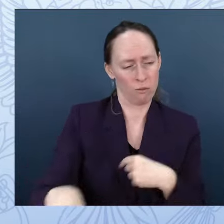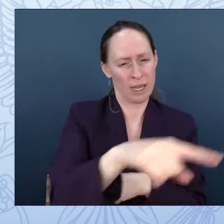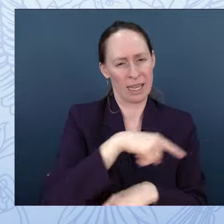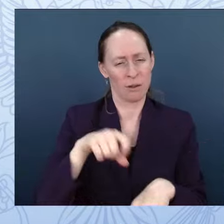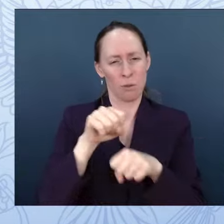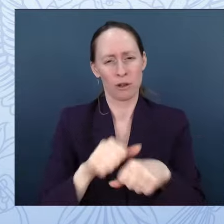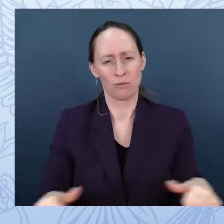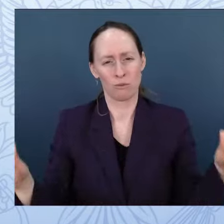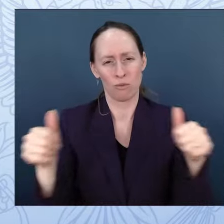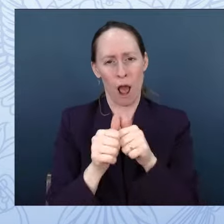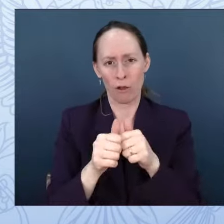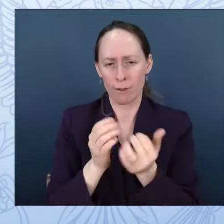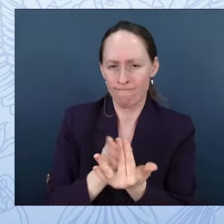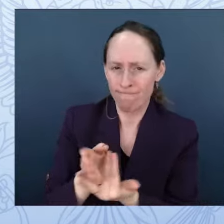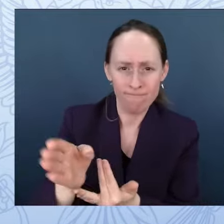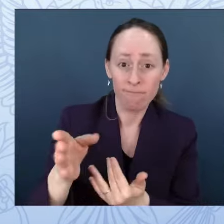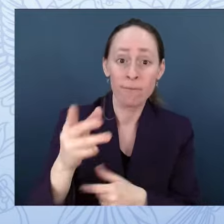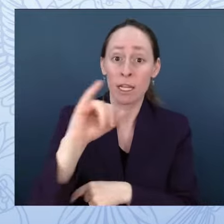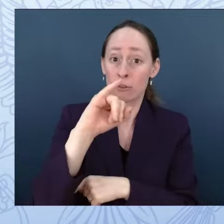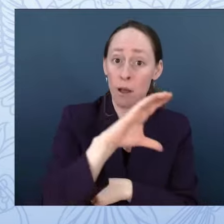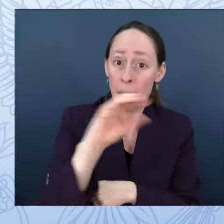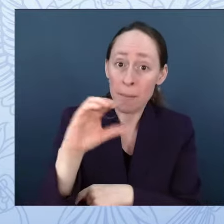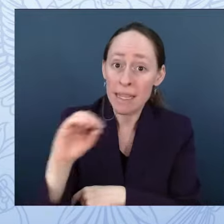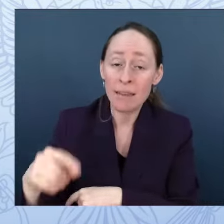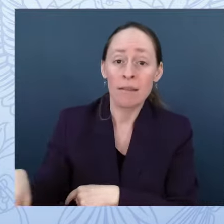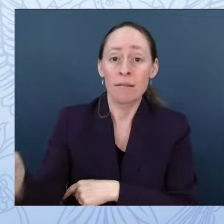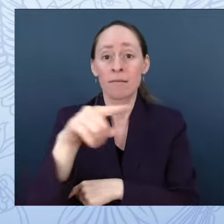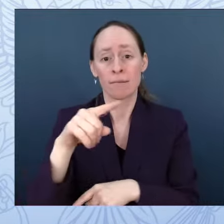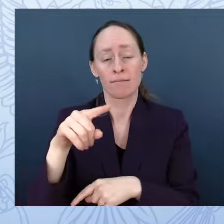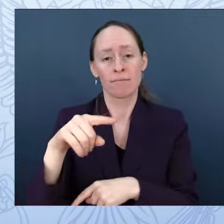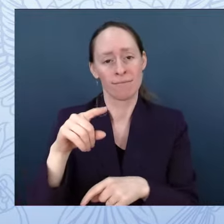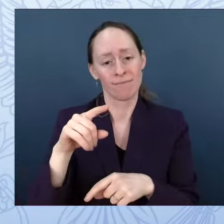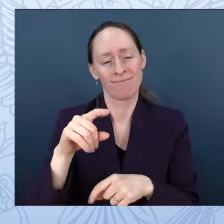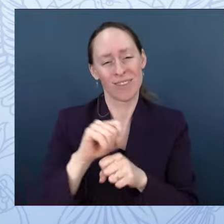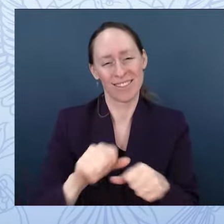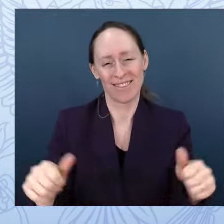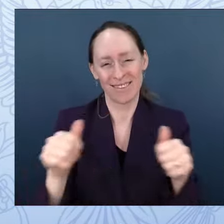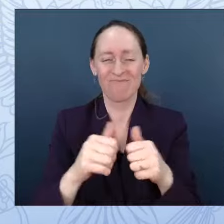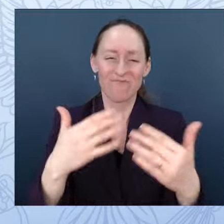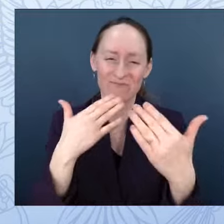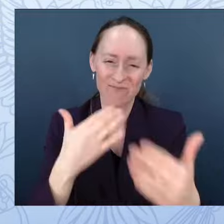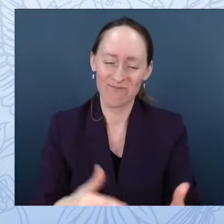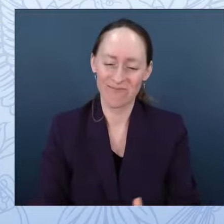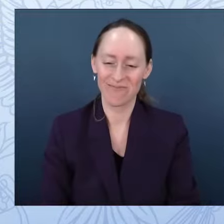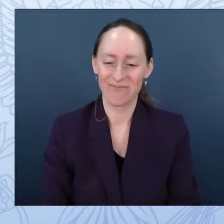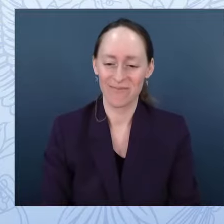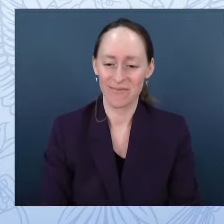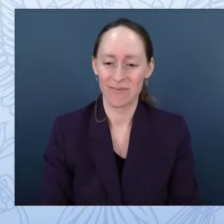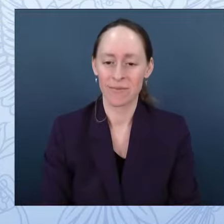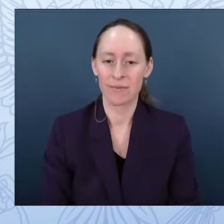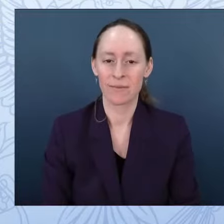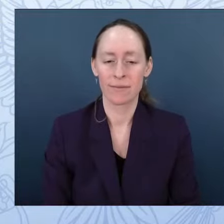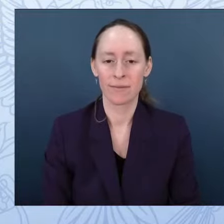when we all work together. So thank you. Danielle Carnival: Thank you. Kavya Thadani, the president and CEO of Priority Health.